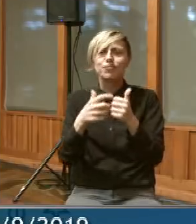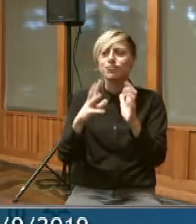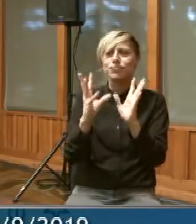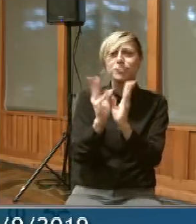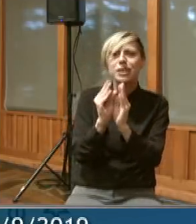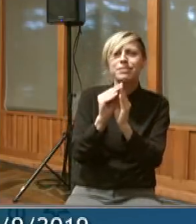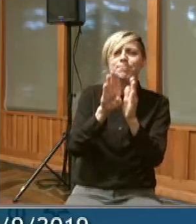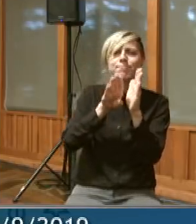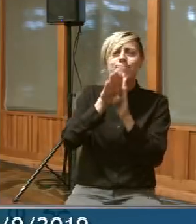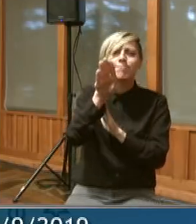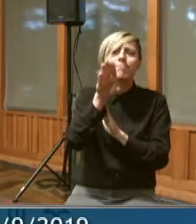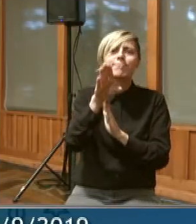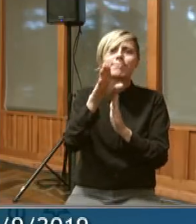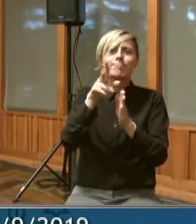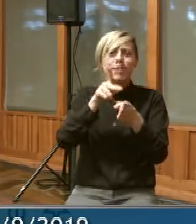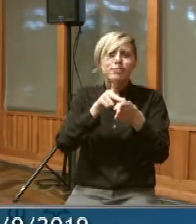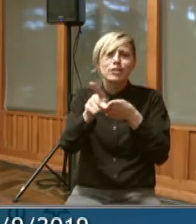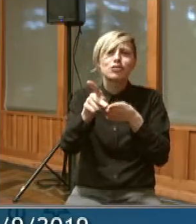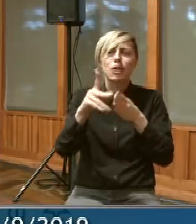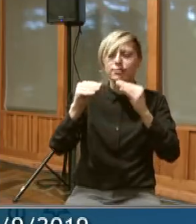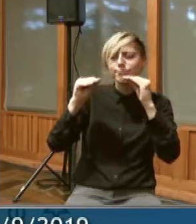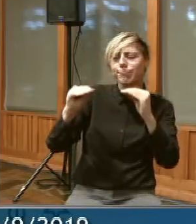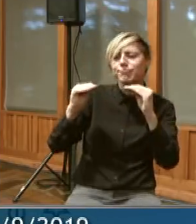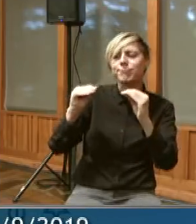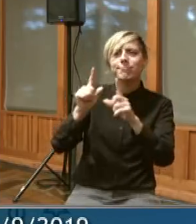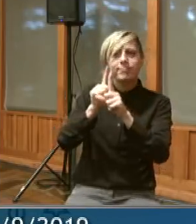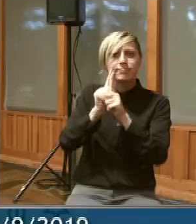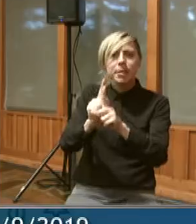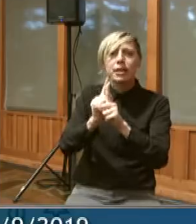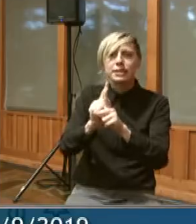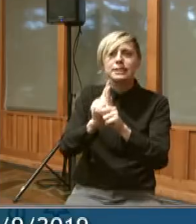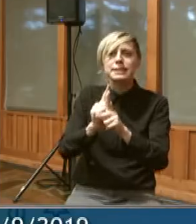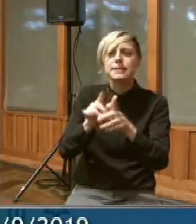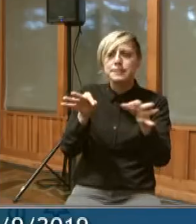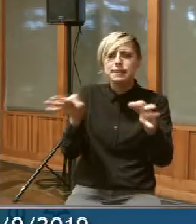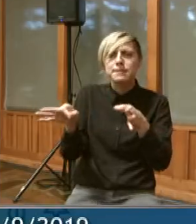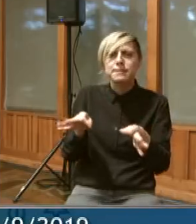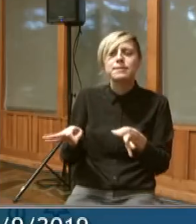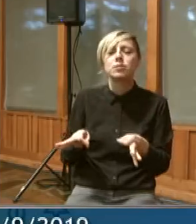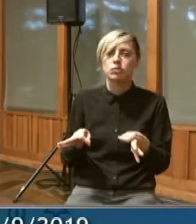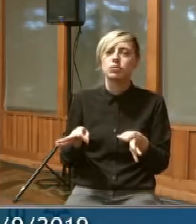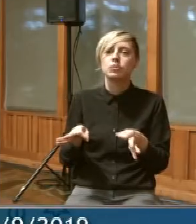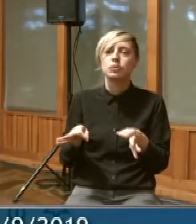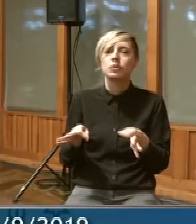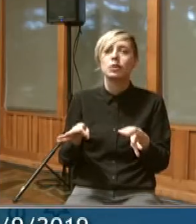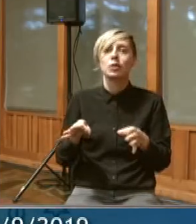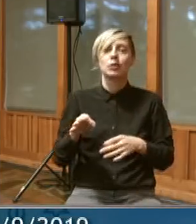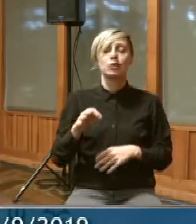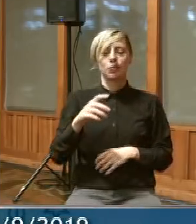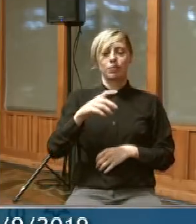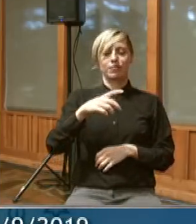THE LIAISONS HOLDING THE BEST PRACTICES AND CHALLENGES MEETINGS AND PROFESSIONAL